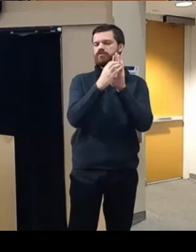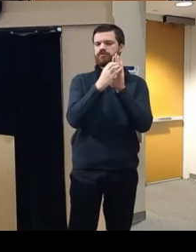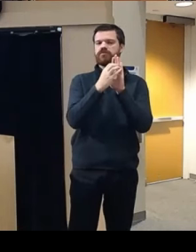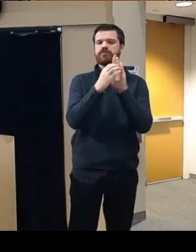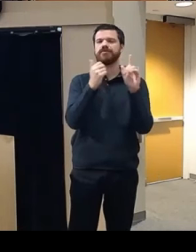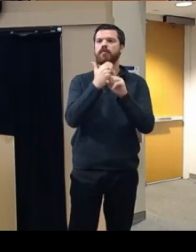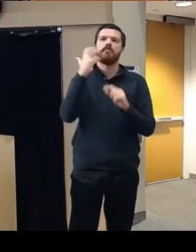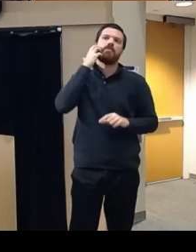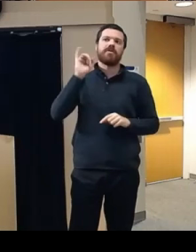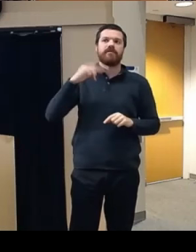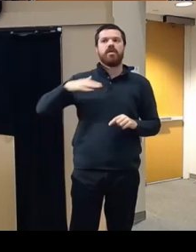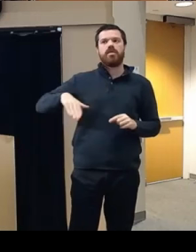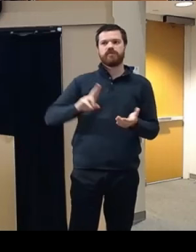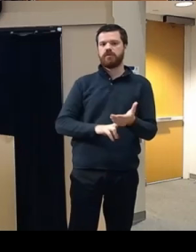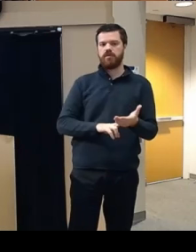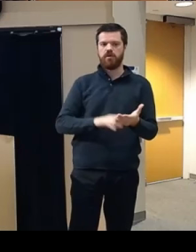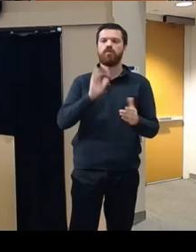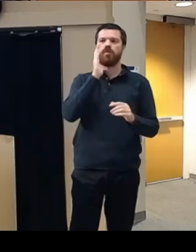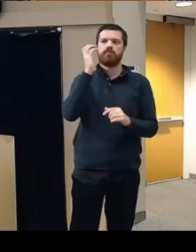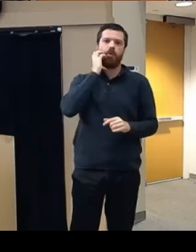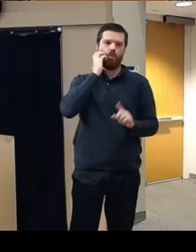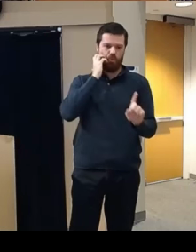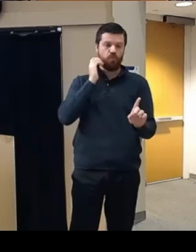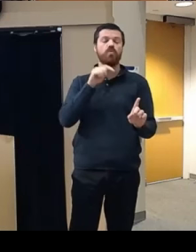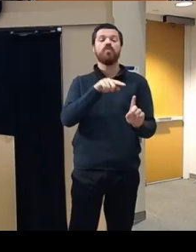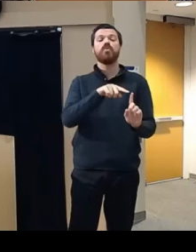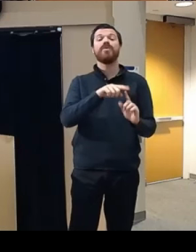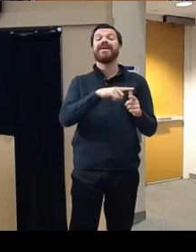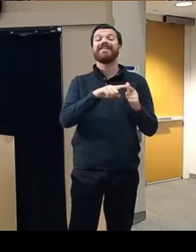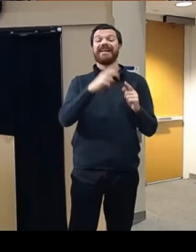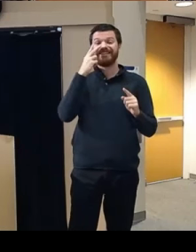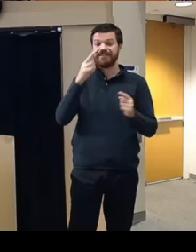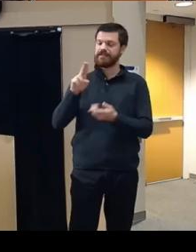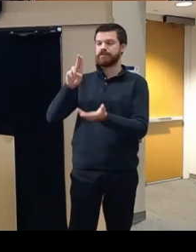I hadn't already signed for this patient um but this one you can see that a signature is needed